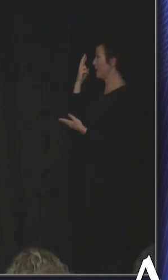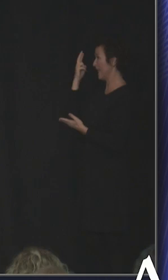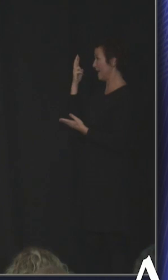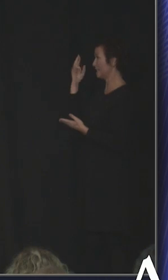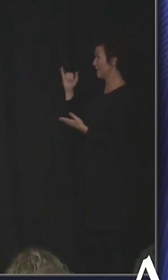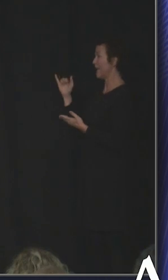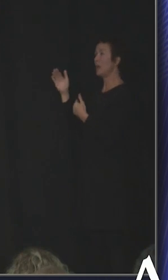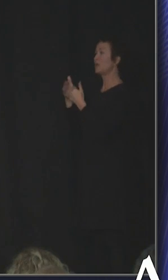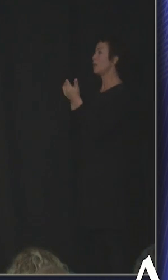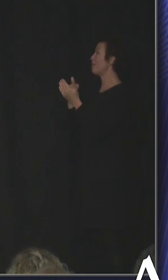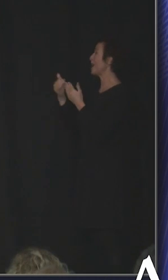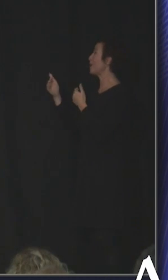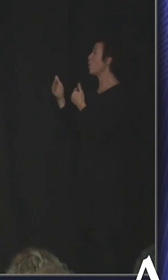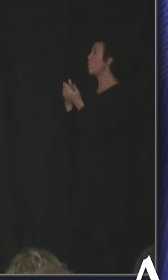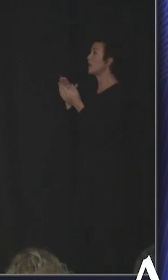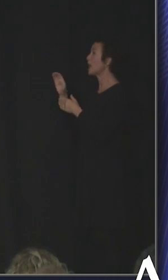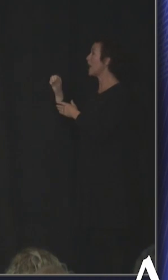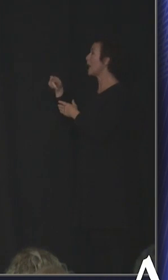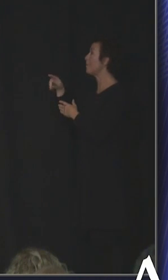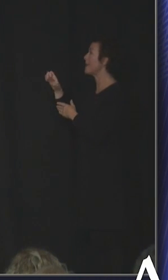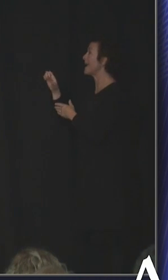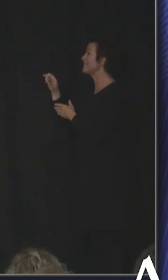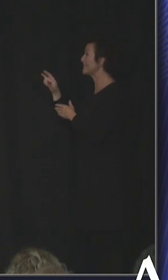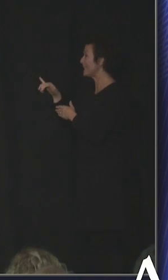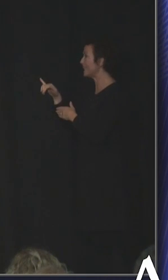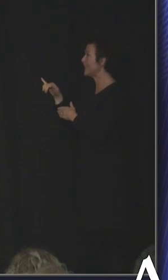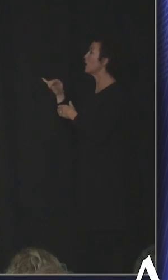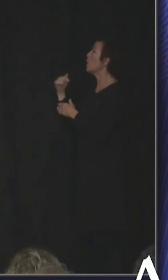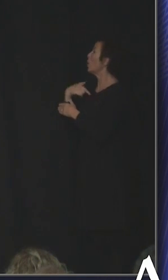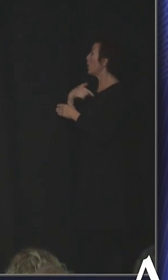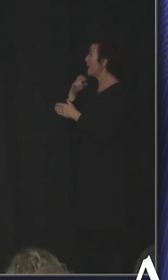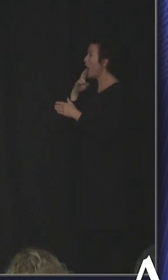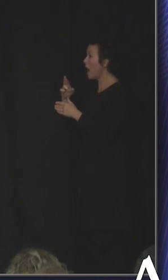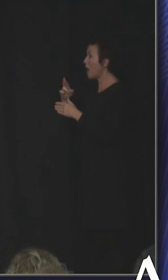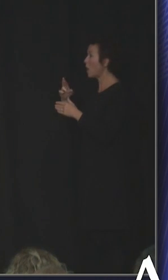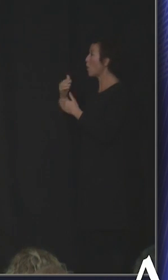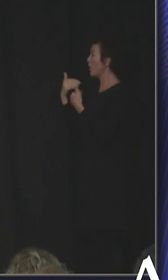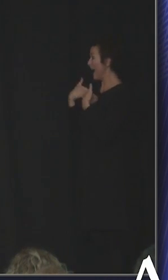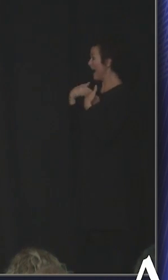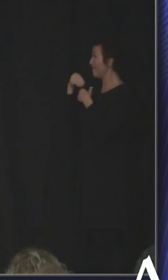no matter what capacity we are or serve in life